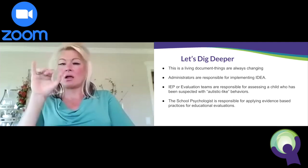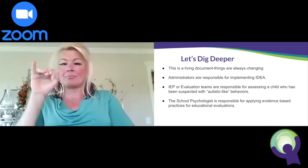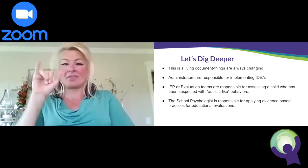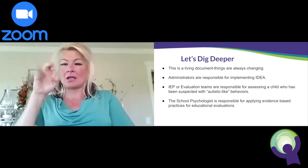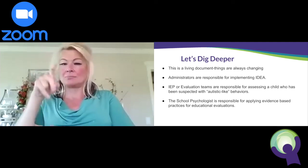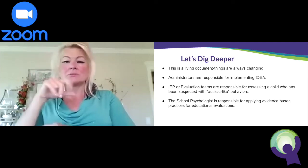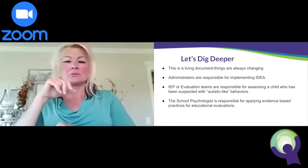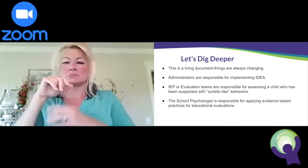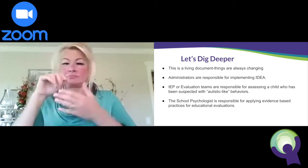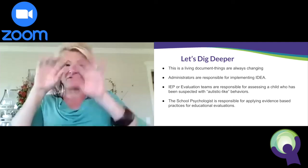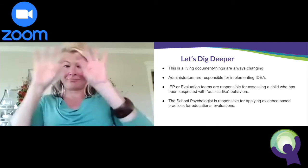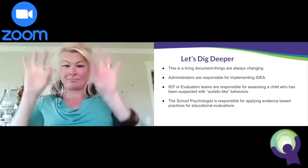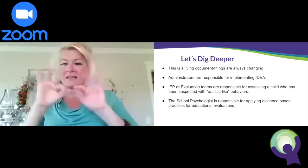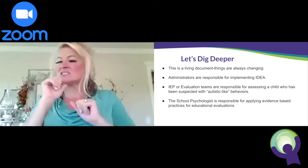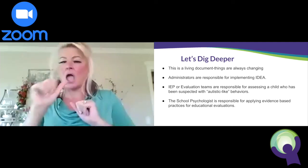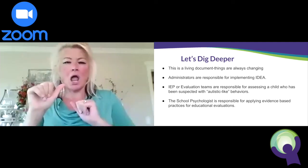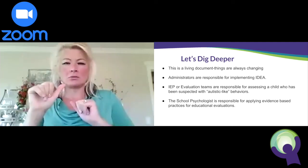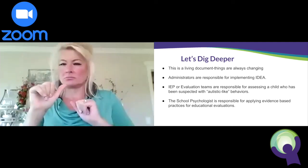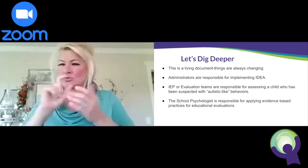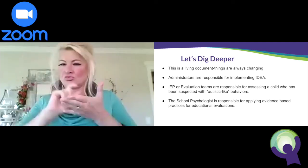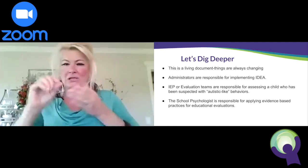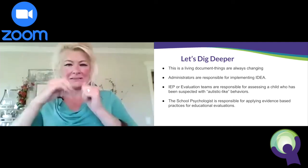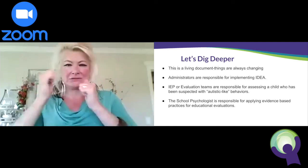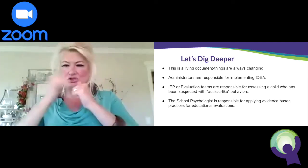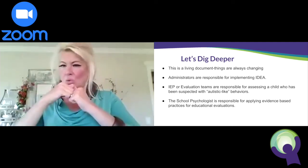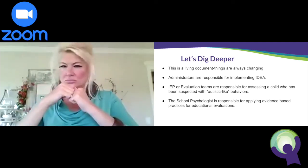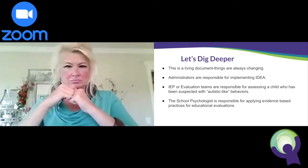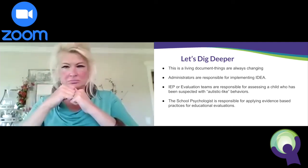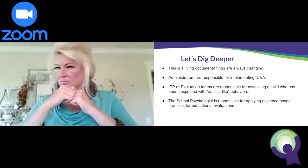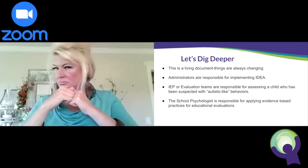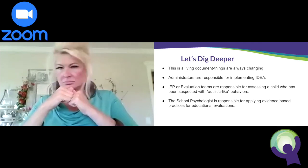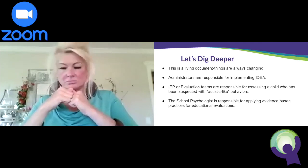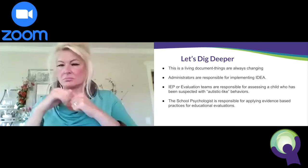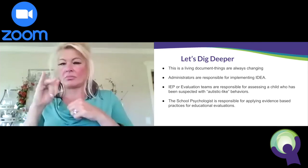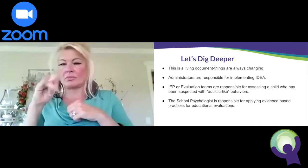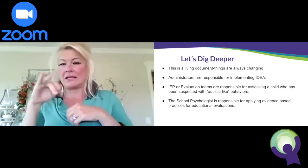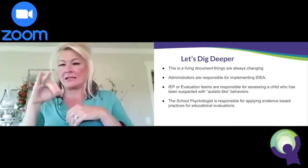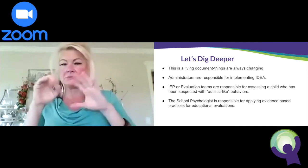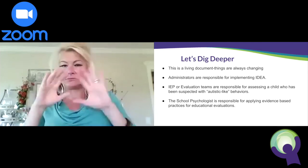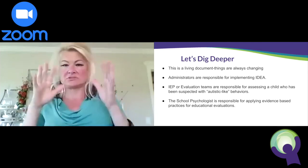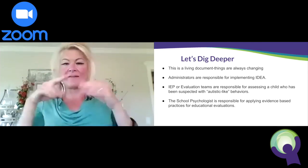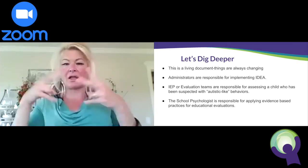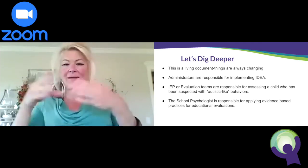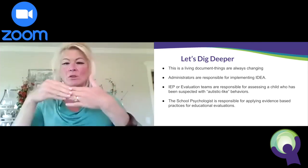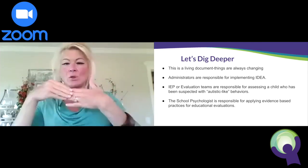The IEP team needs to understand that it's just not written in stone.